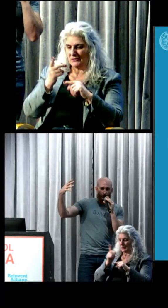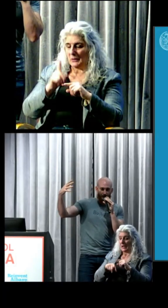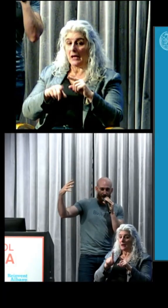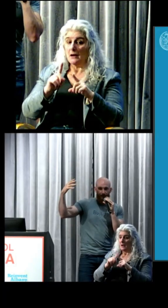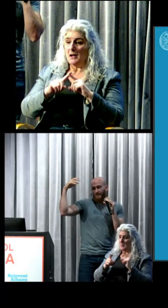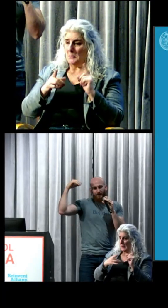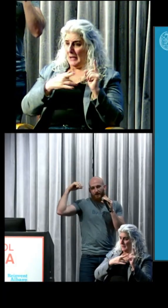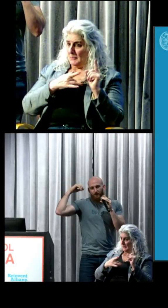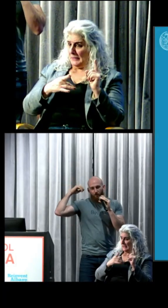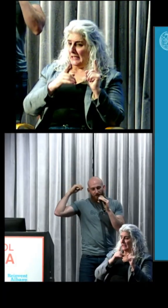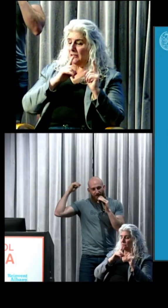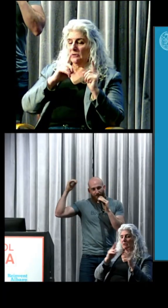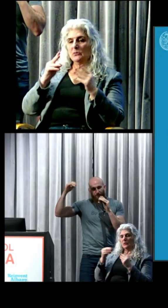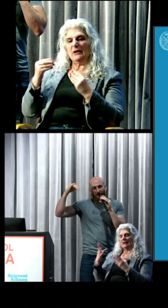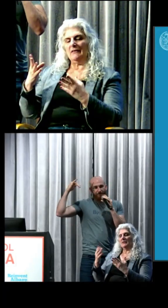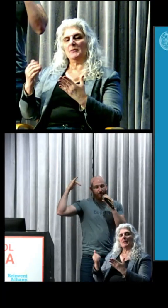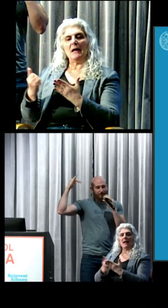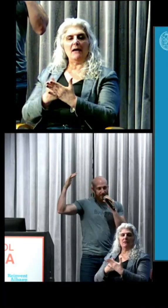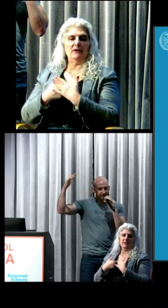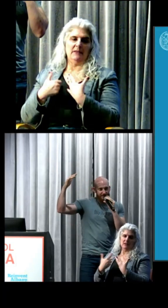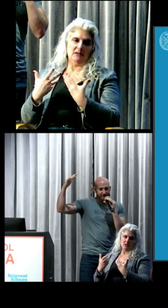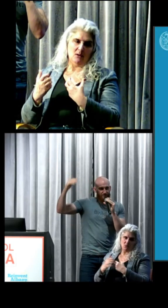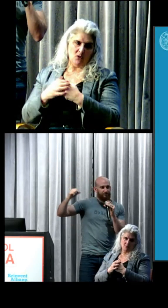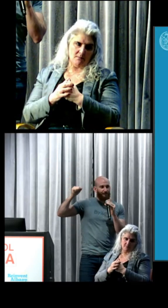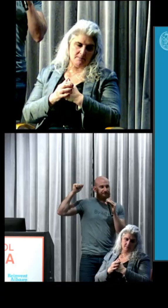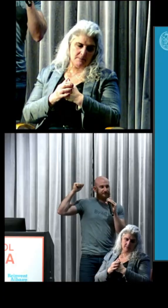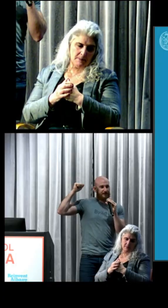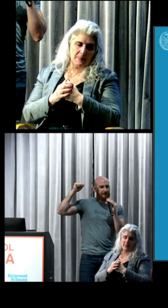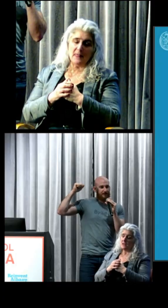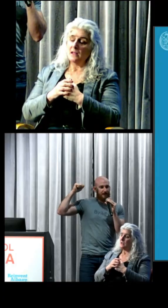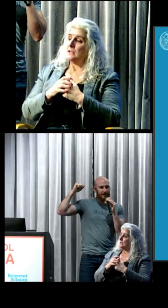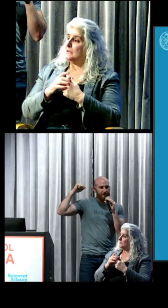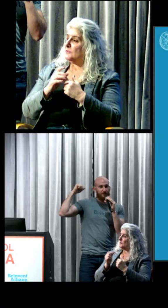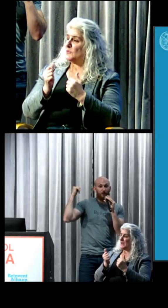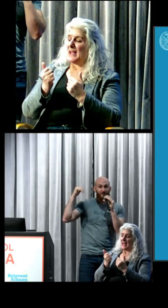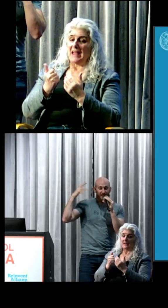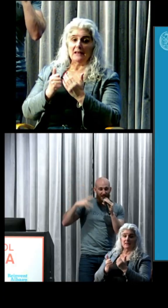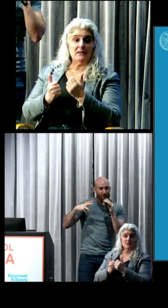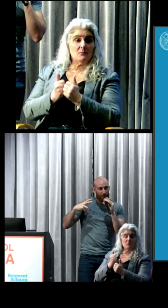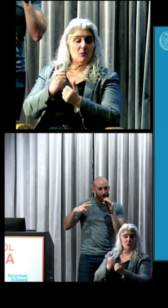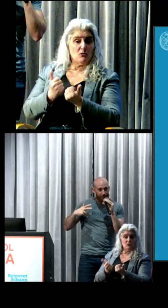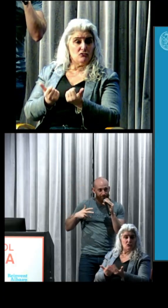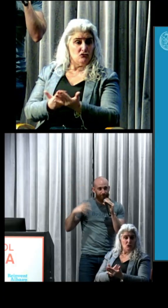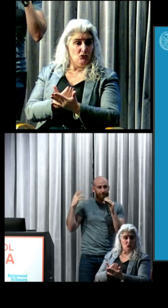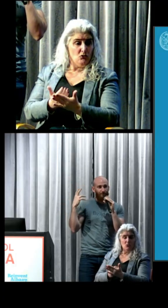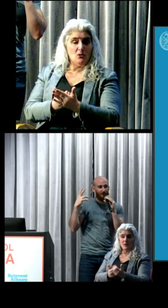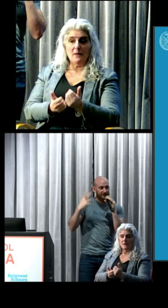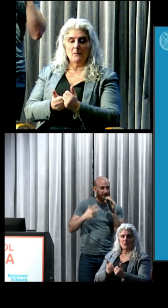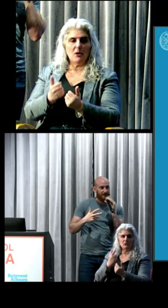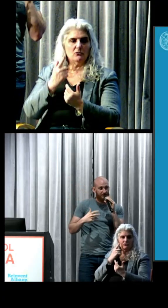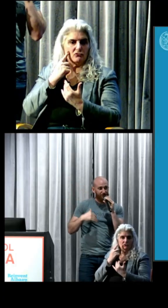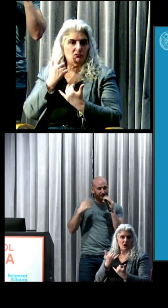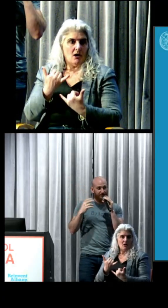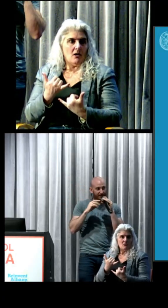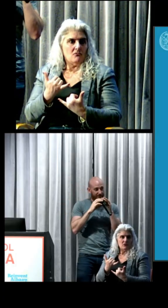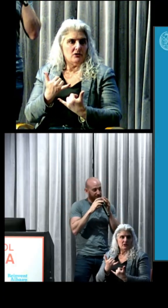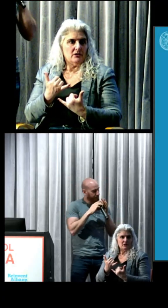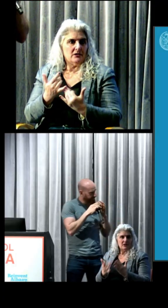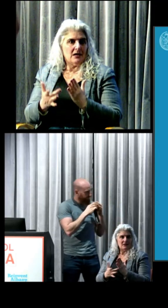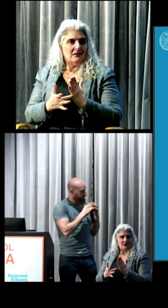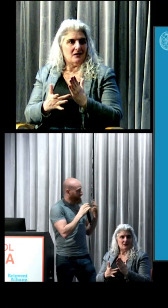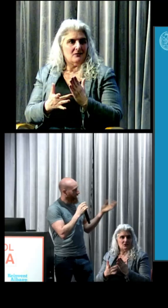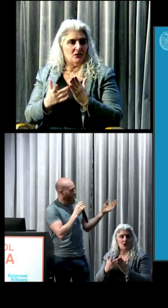But one of the decisions we had to make after receiving data from Andrew's team was that